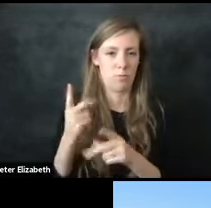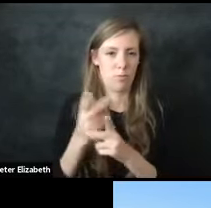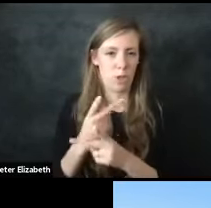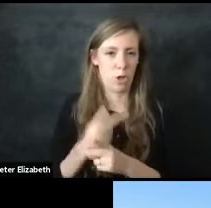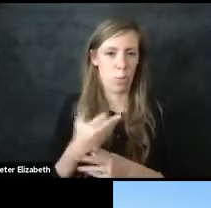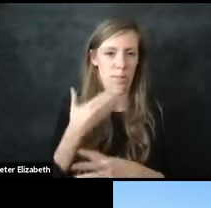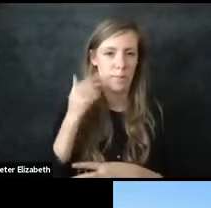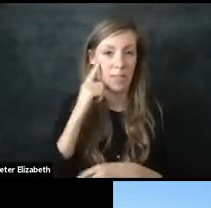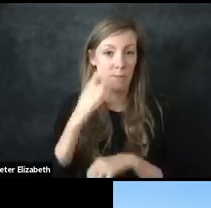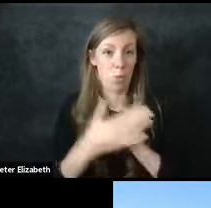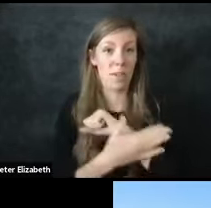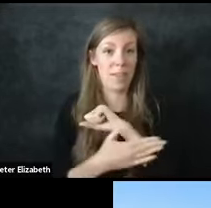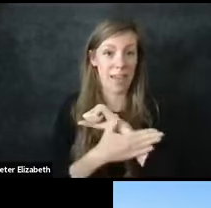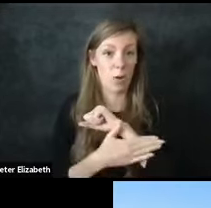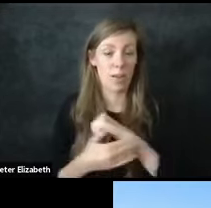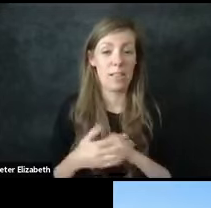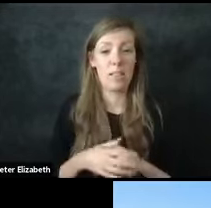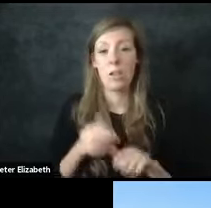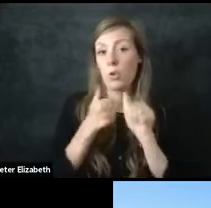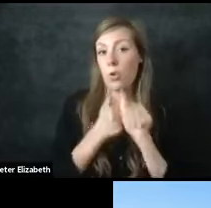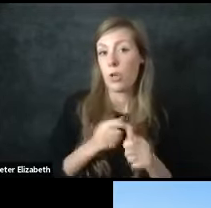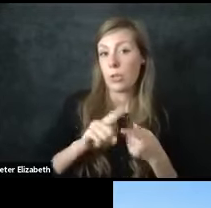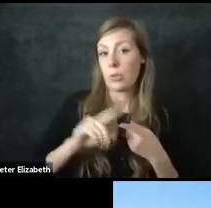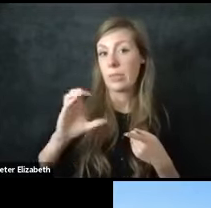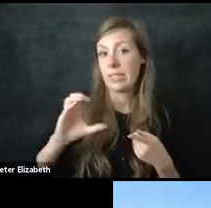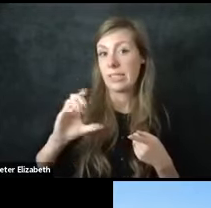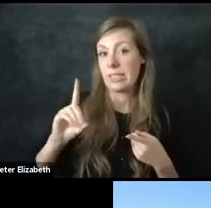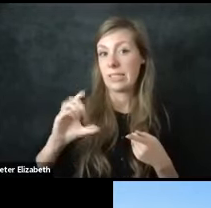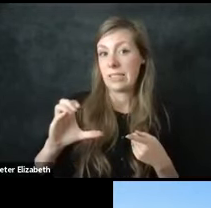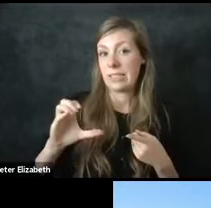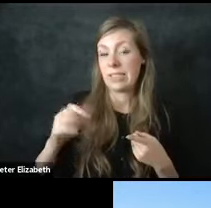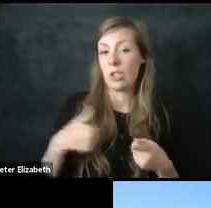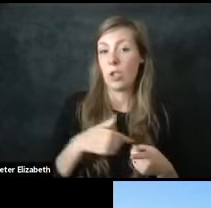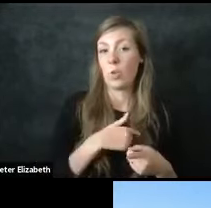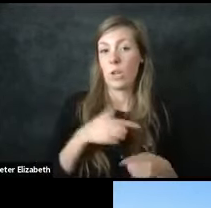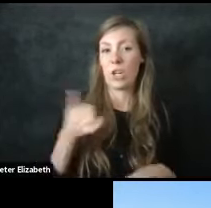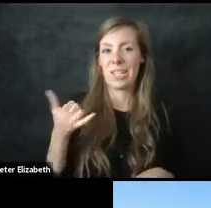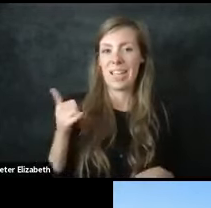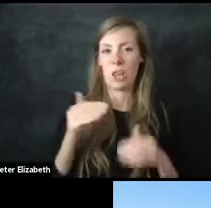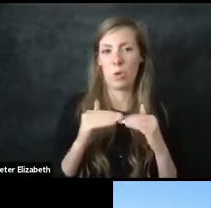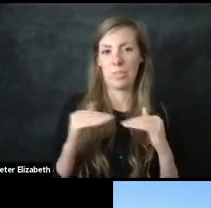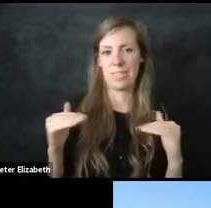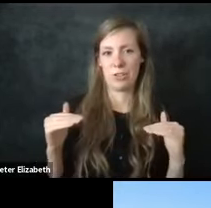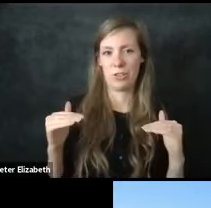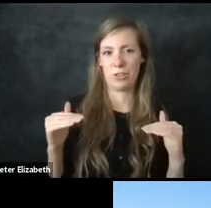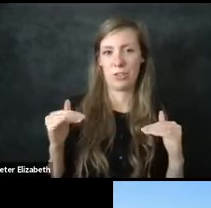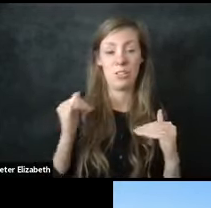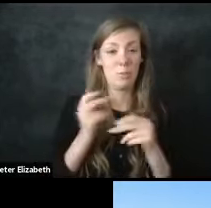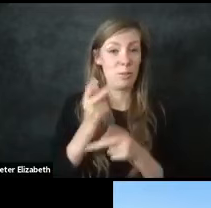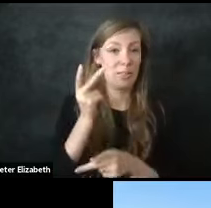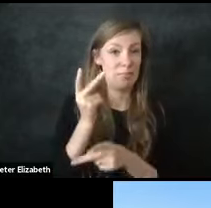According to CDC, Sonoma County is currently in the yellow tier. We can keep our case rate below